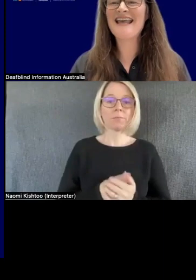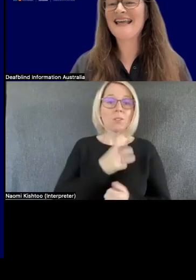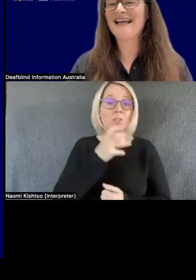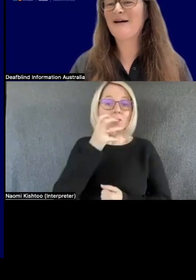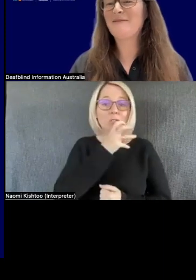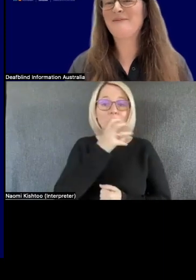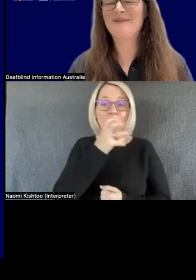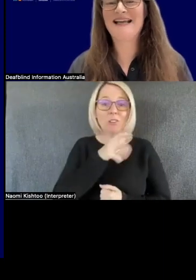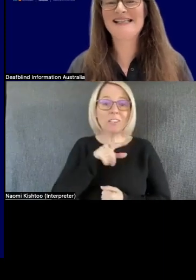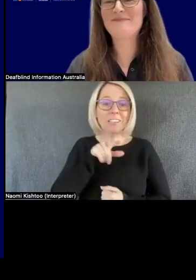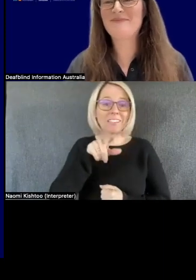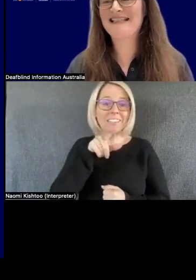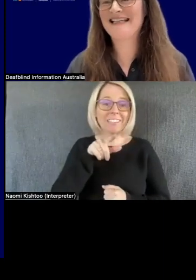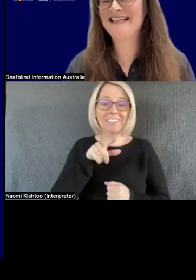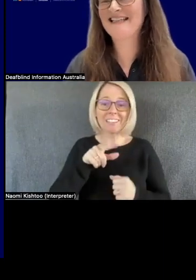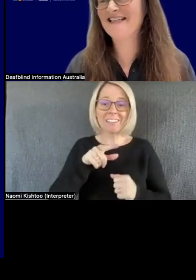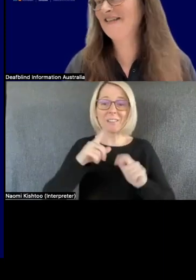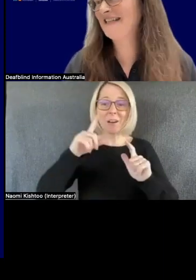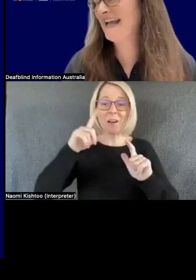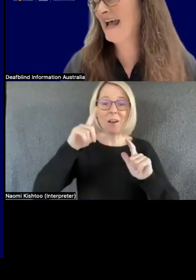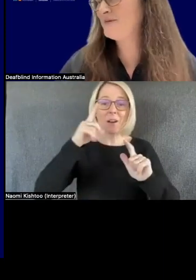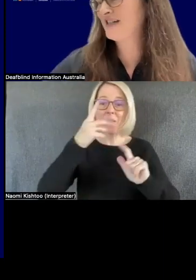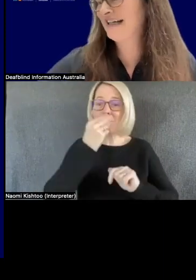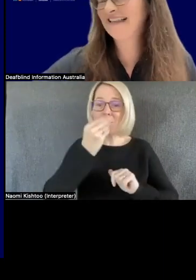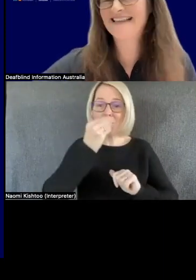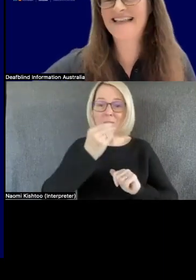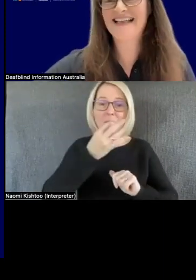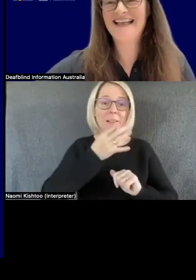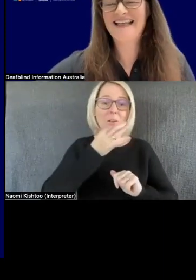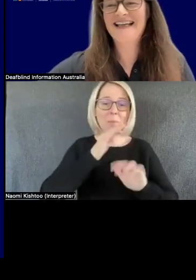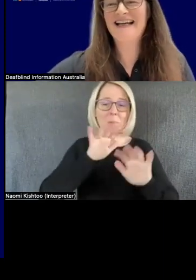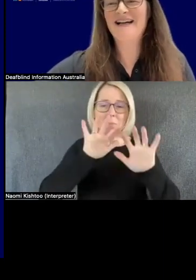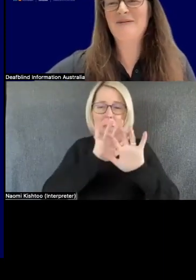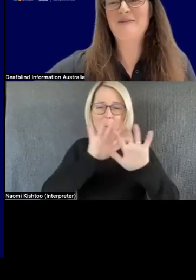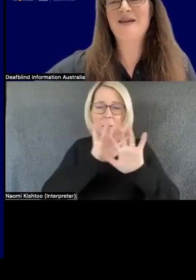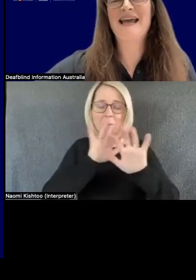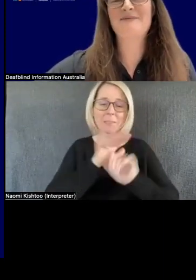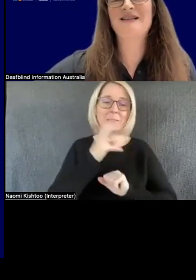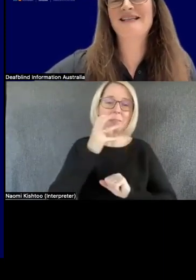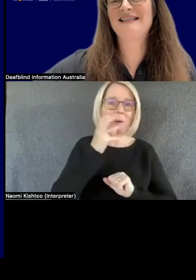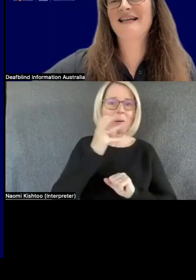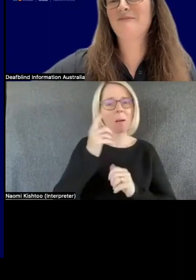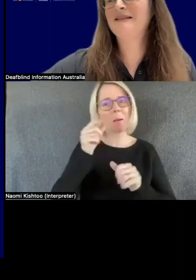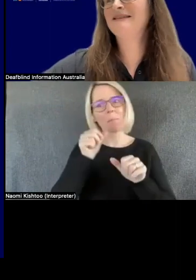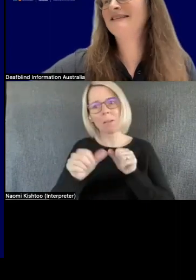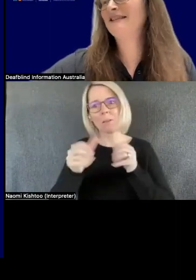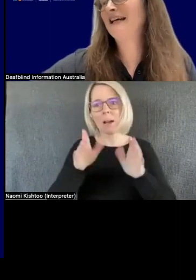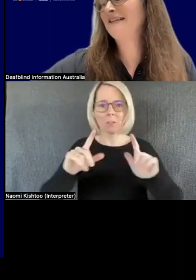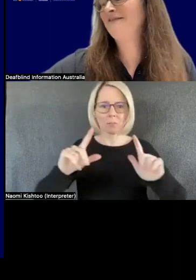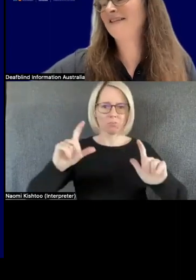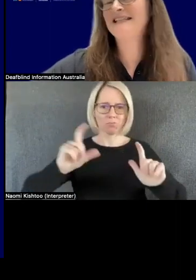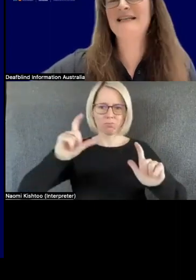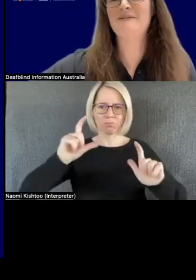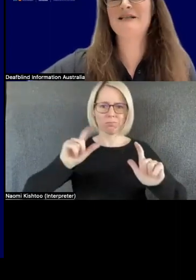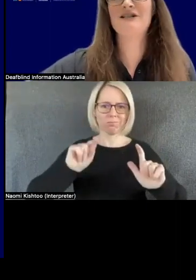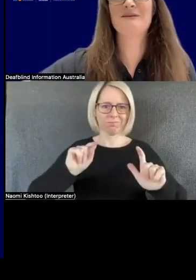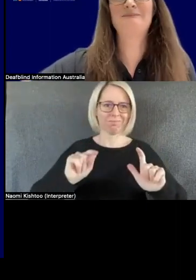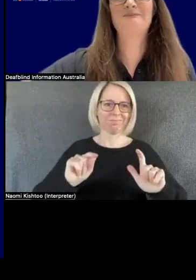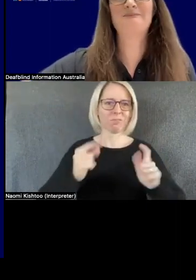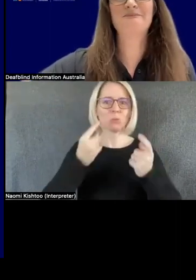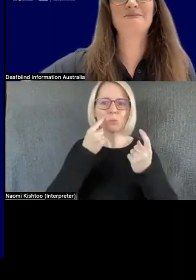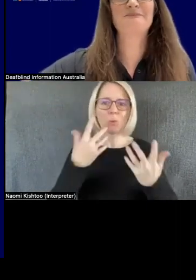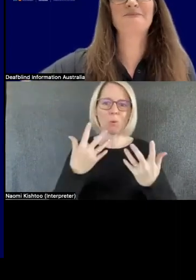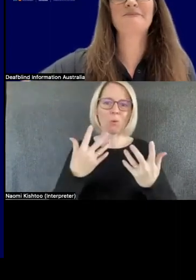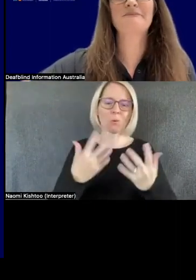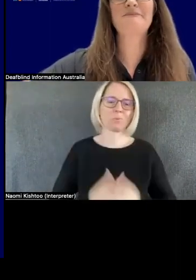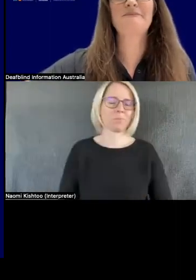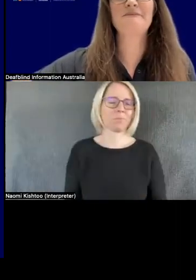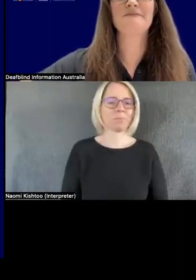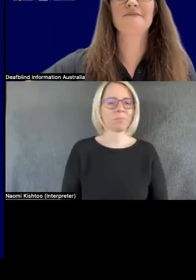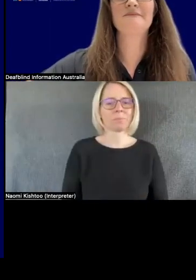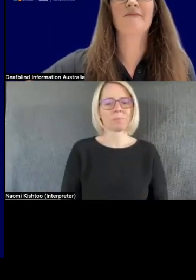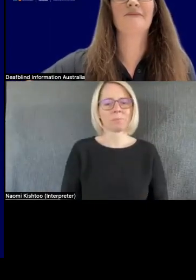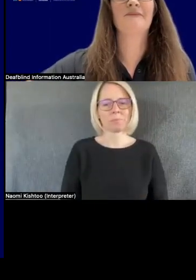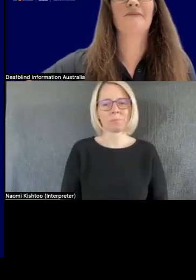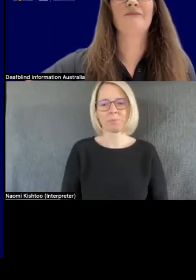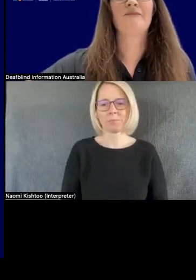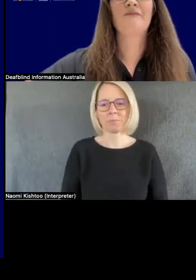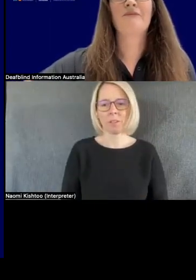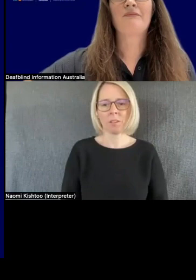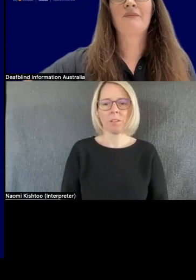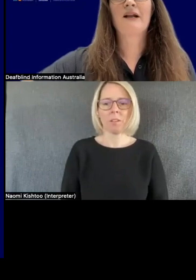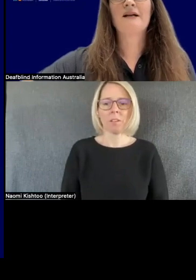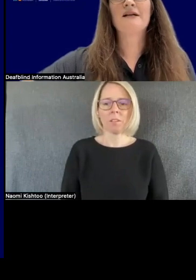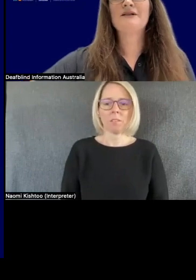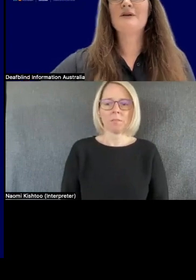there. That’s the best I could do to capture this segment, the slightly fuzzy image.